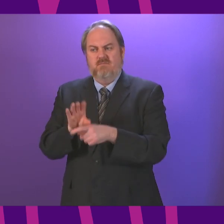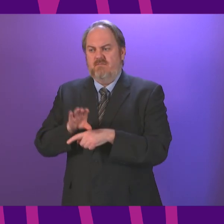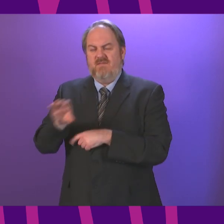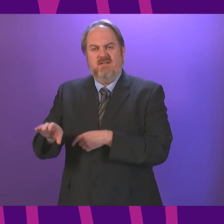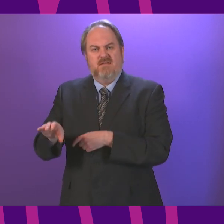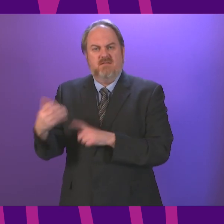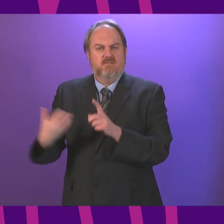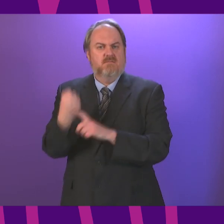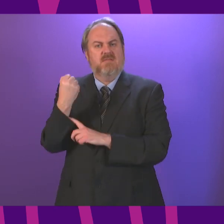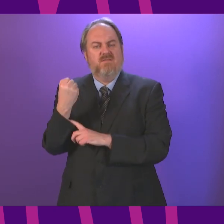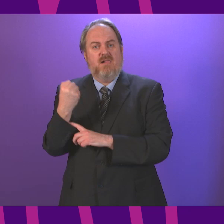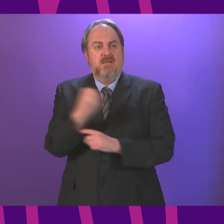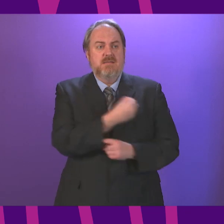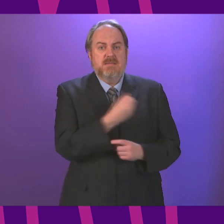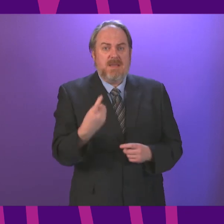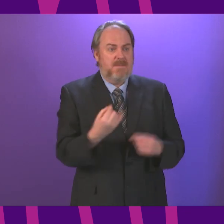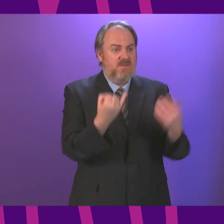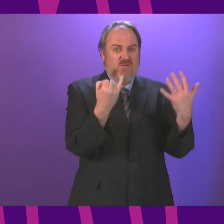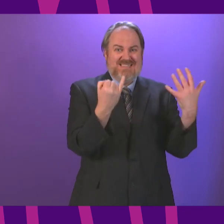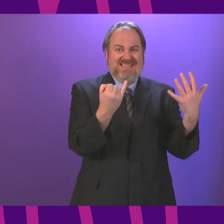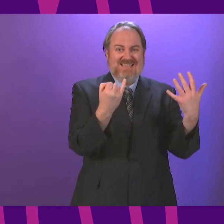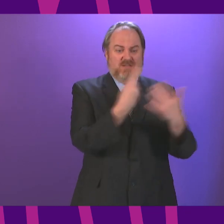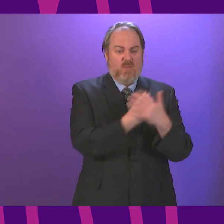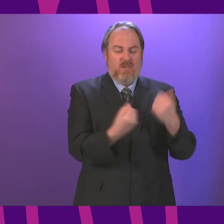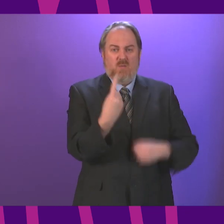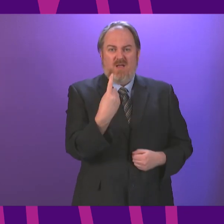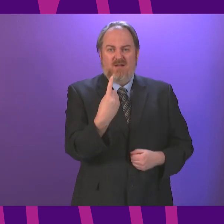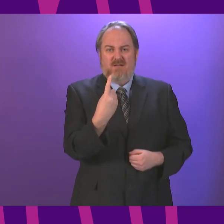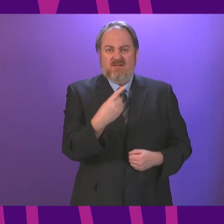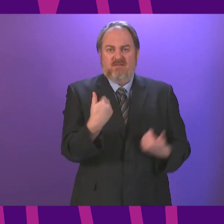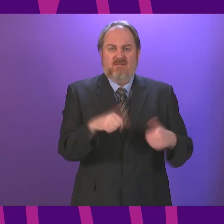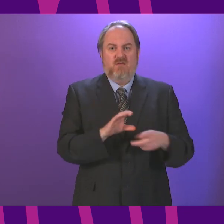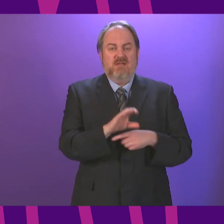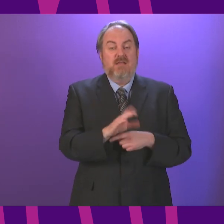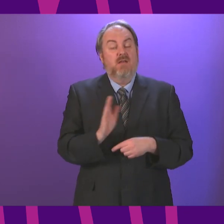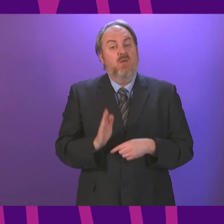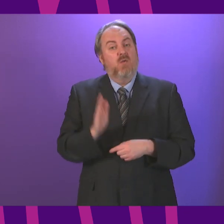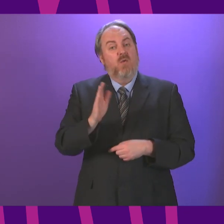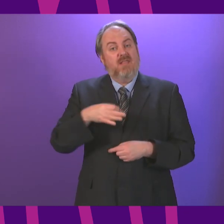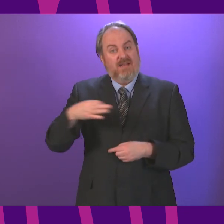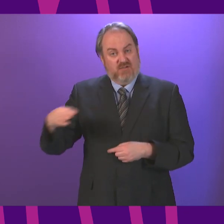areas. It is rapidly becoming a postcode lottery. In North Lanarkshire and Glasgow, two of the